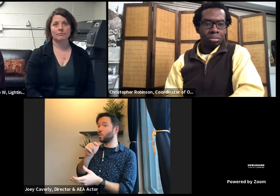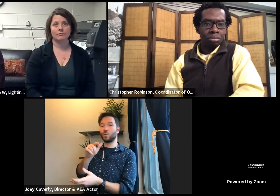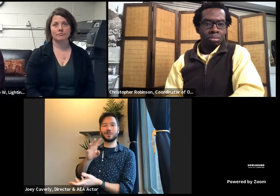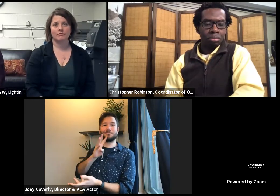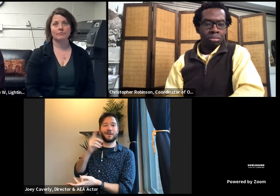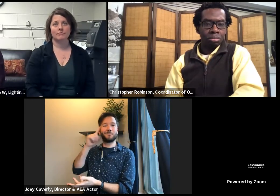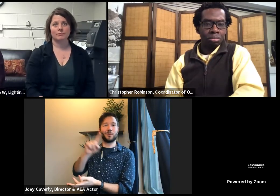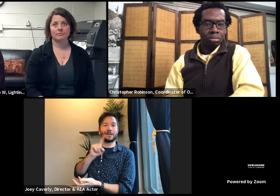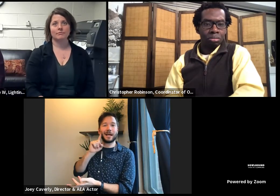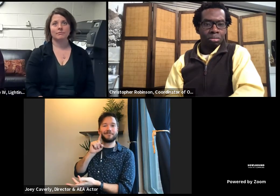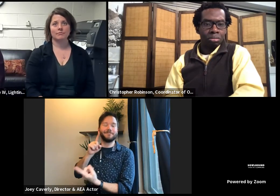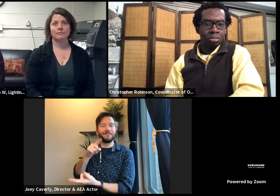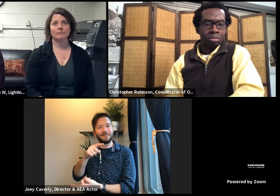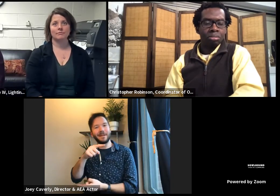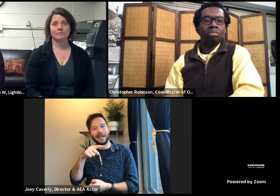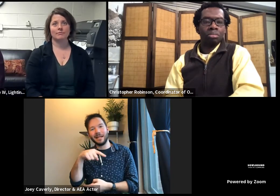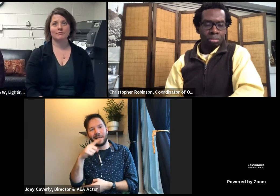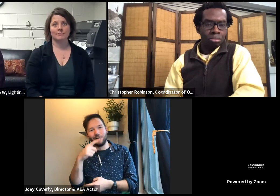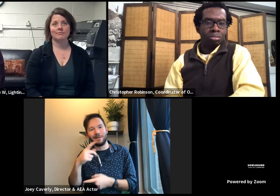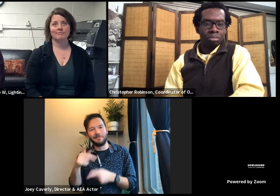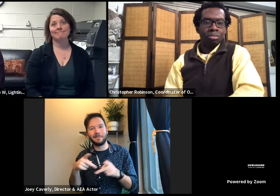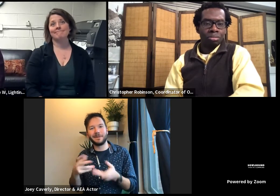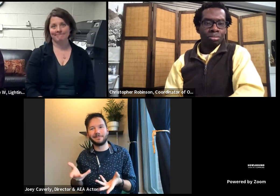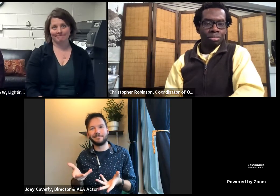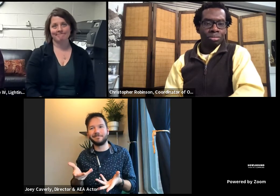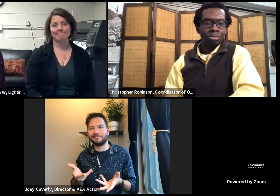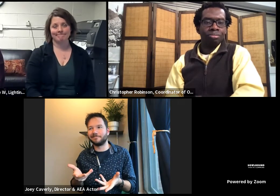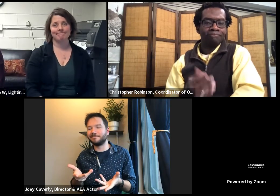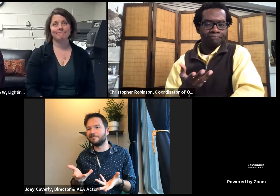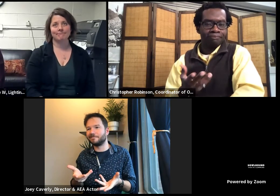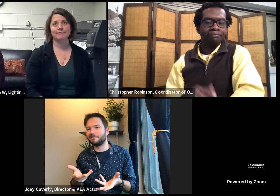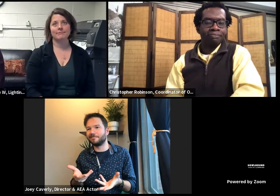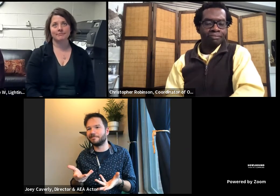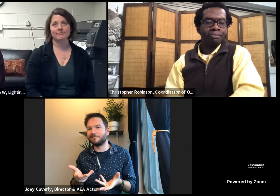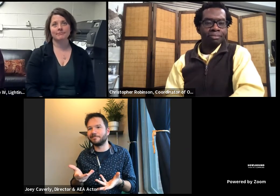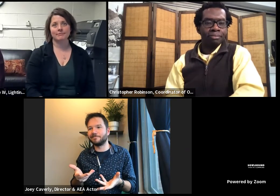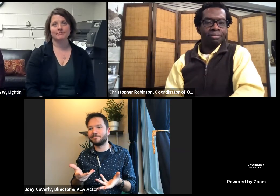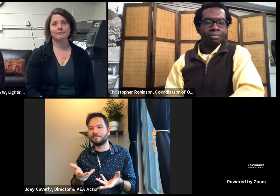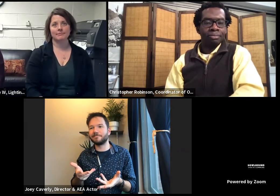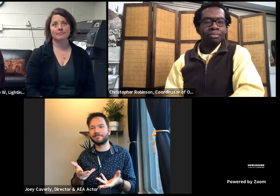The advocacy is a little weaker and lacking, and so often times you'll run into